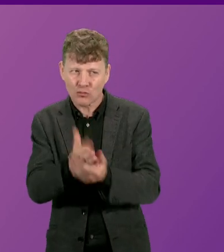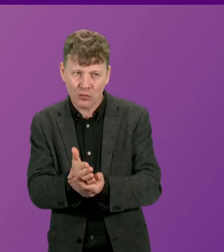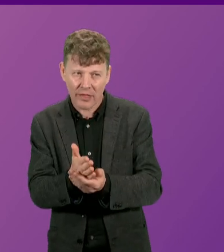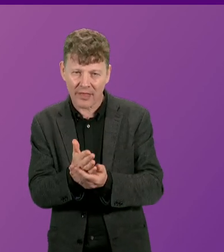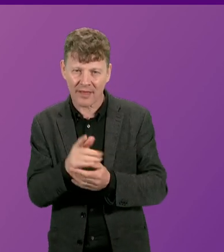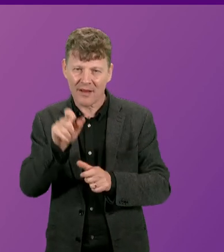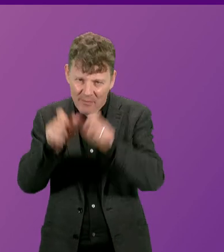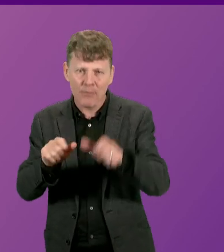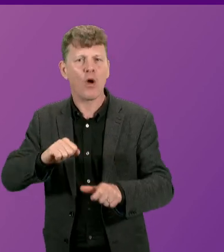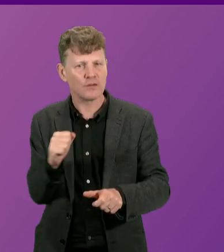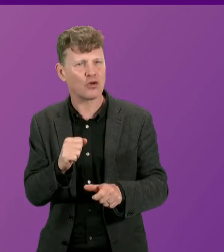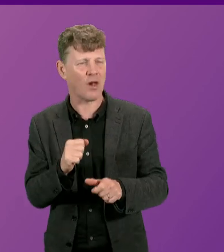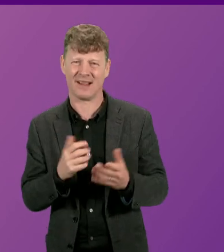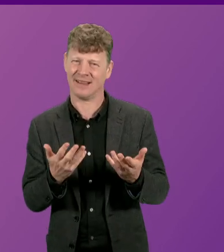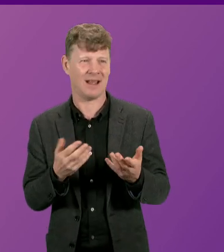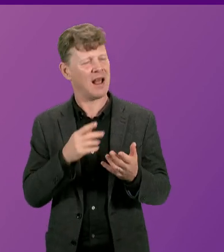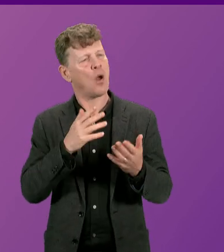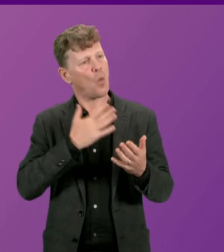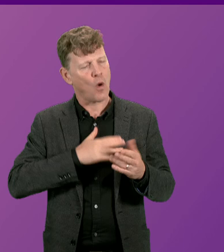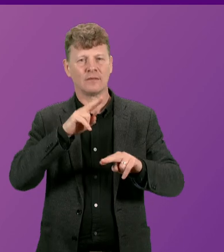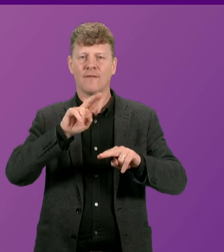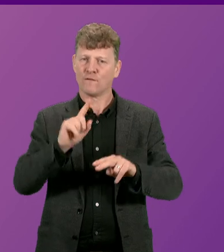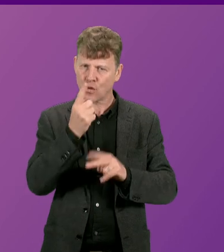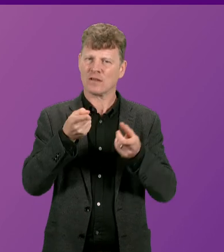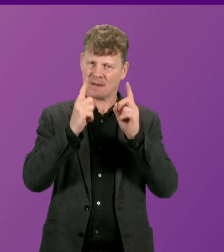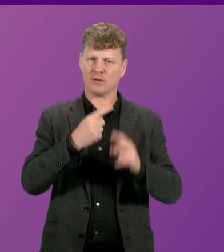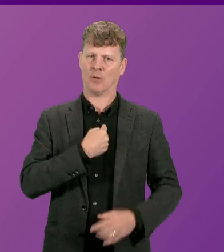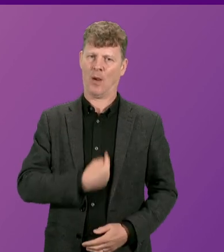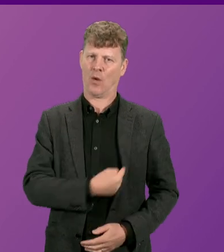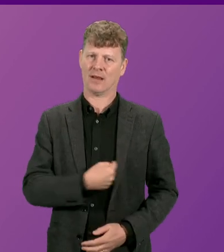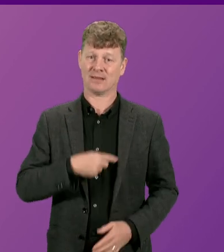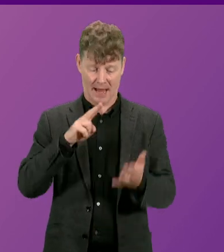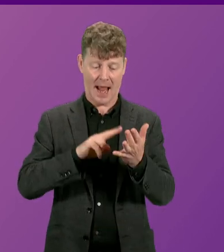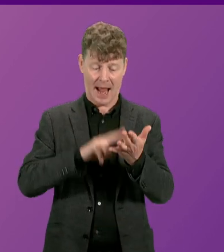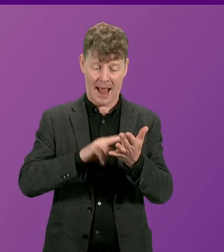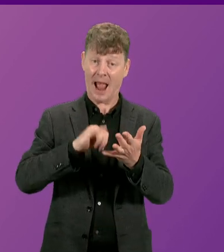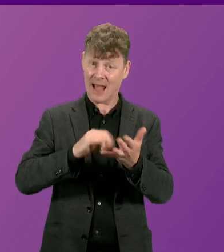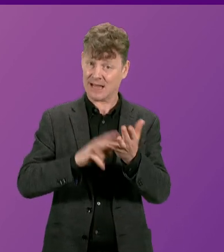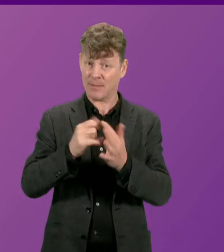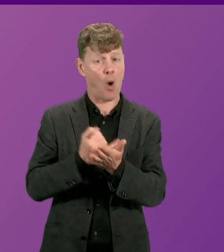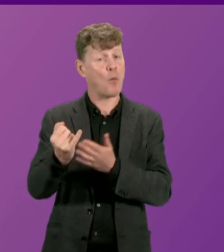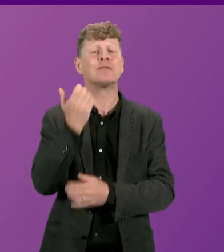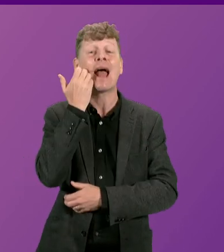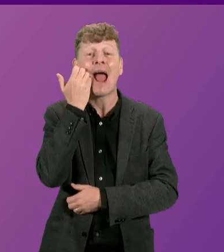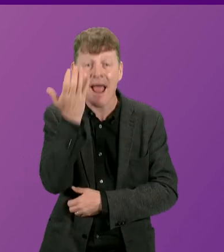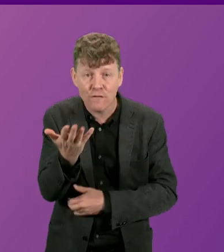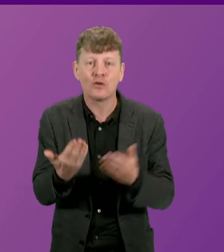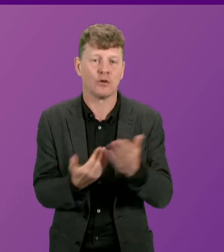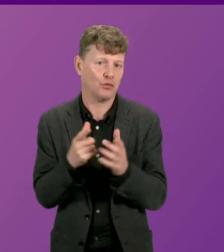Minister should just be honest: the SNP opposes every single new oil and gas licence being issued